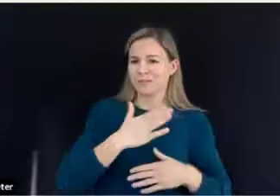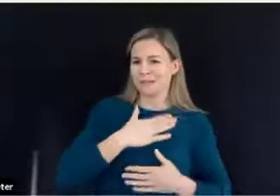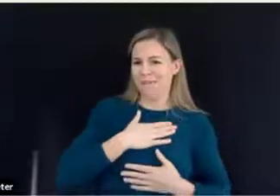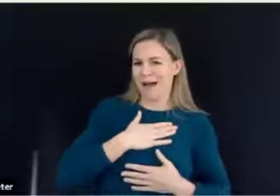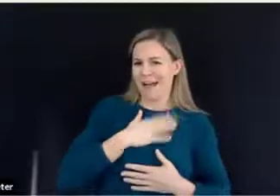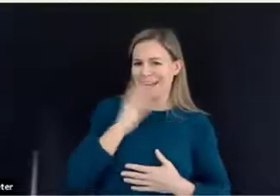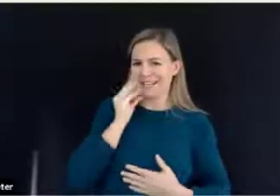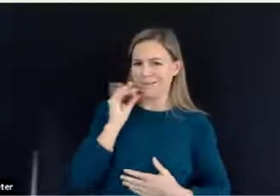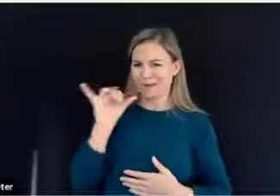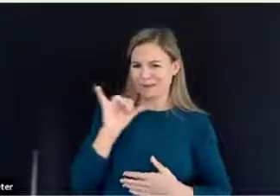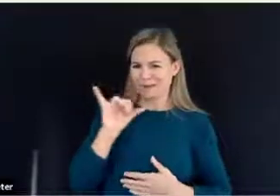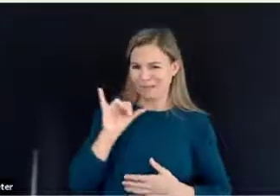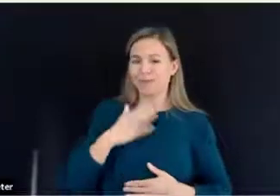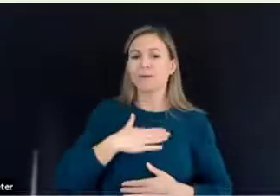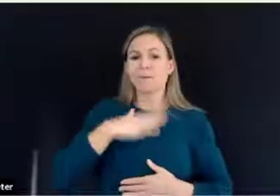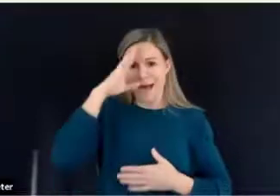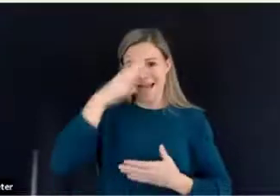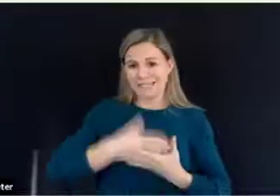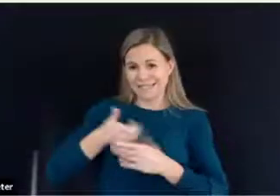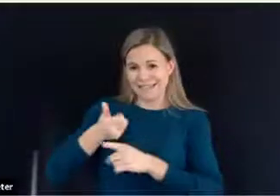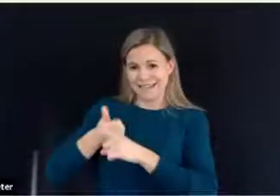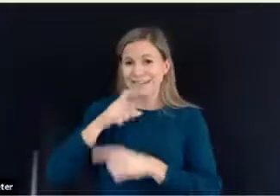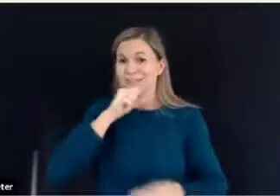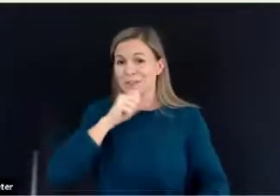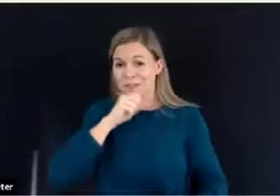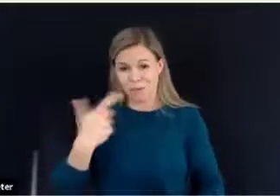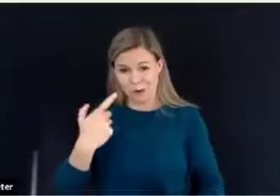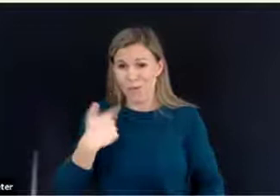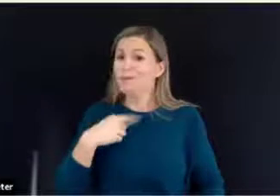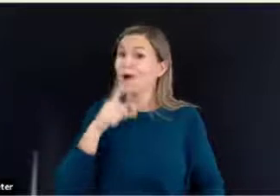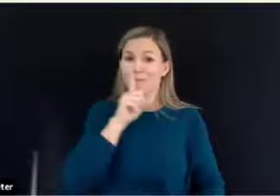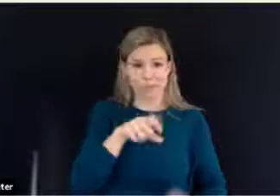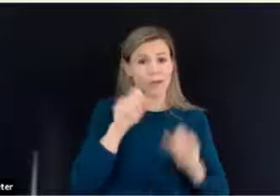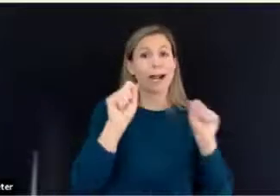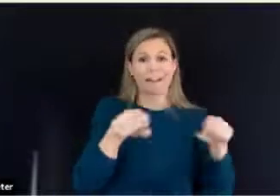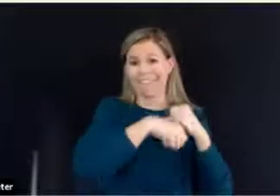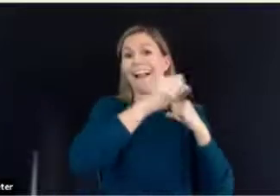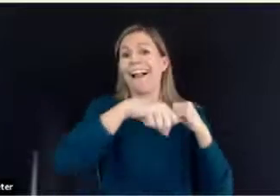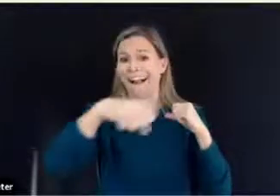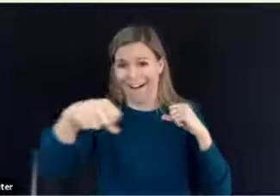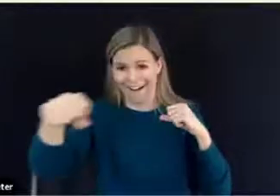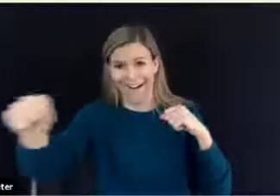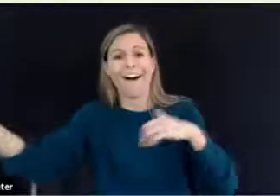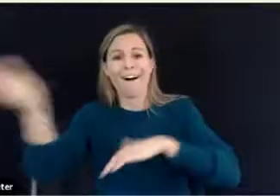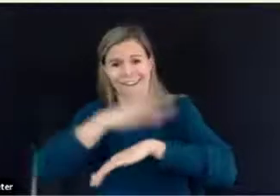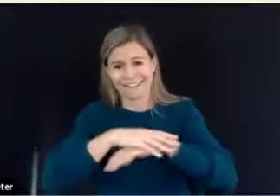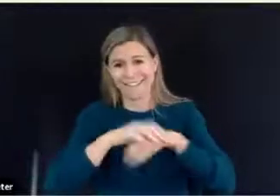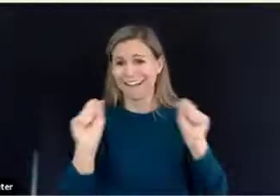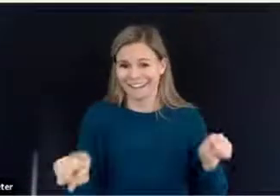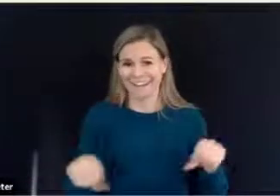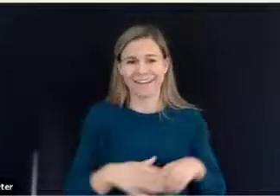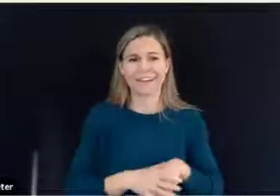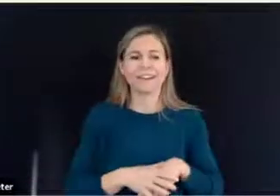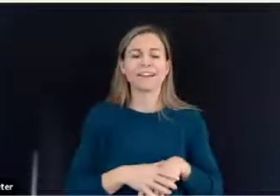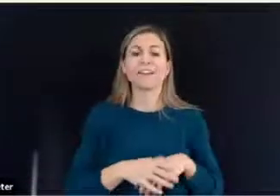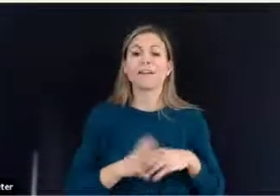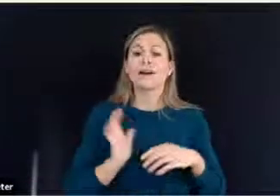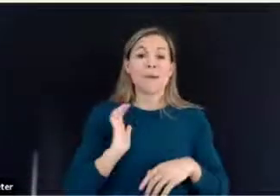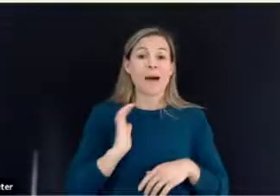my son's 21 so I feel like I could talk all day . I won't do that to you, but our diagnostic odyssey was really lengthy.